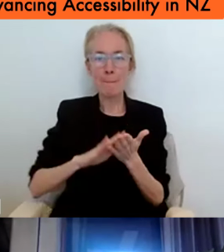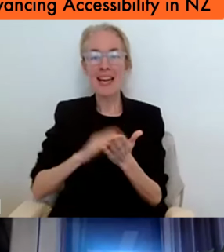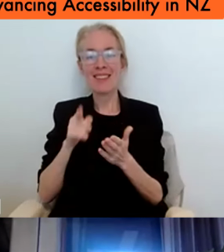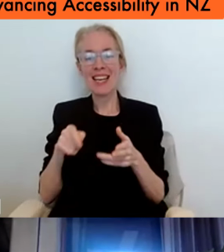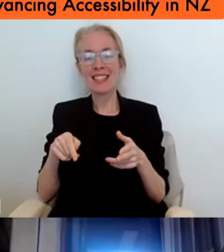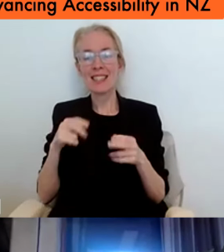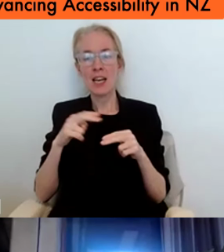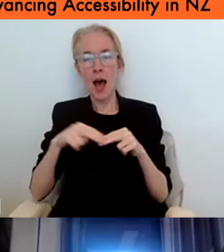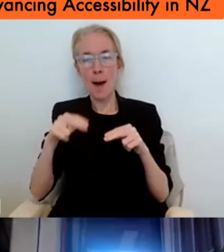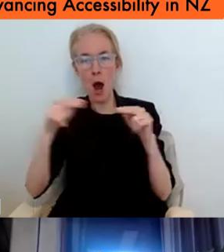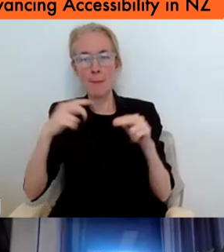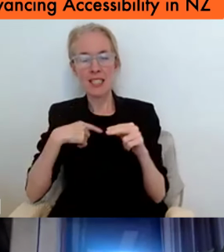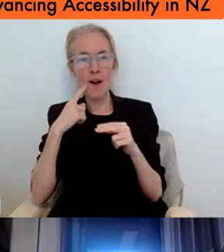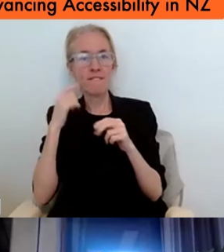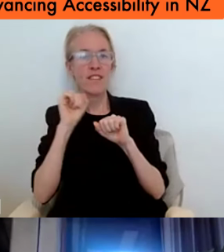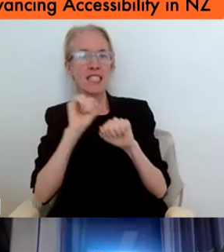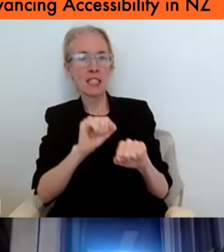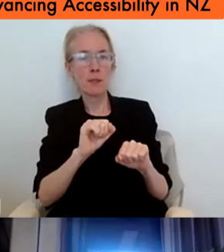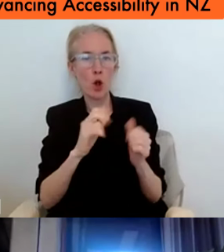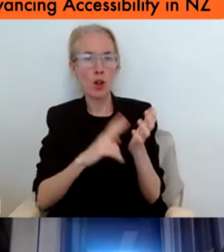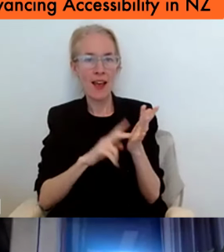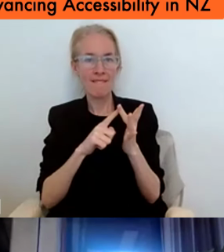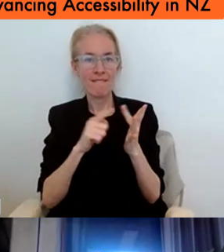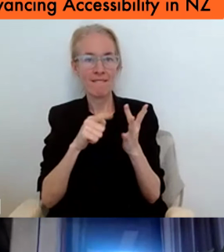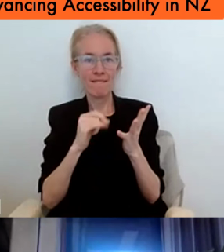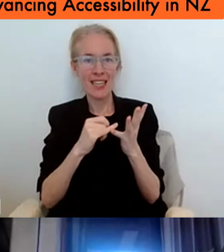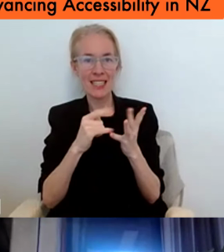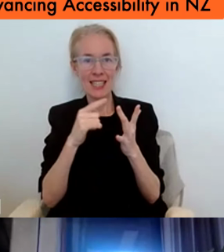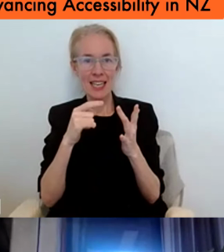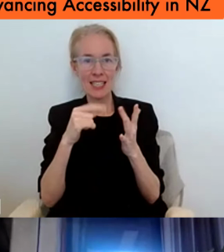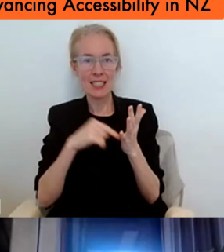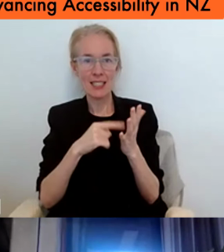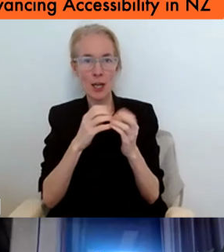and it's a real shame Tāmaki Generation can't talk. They've set incredible